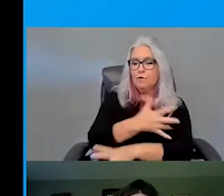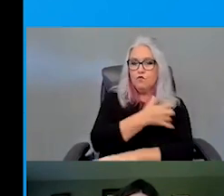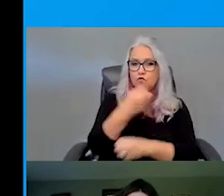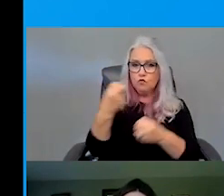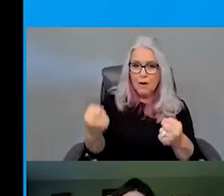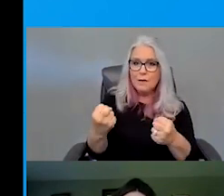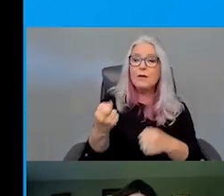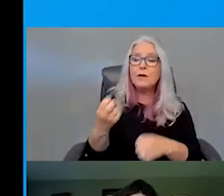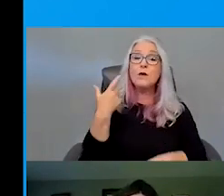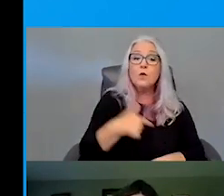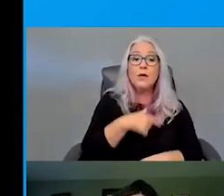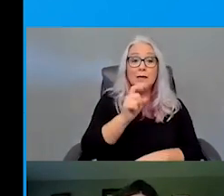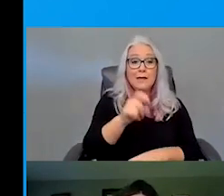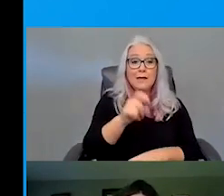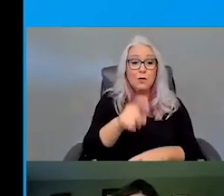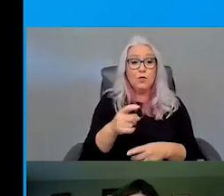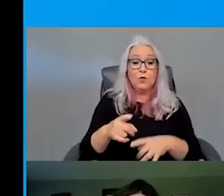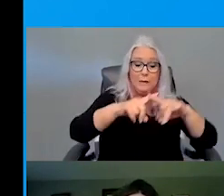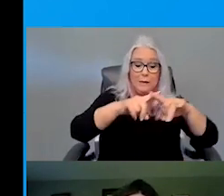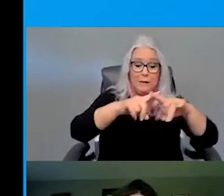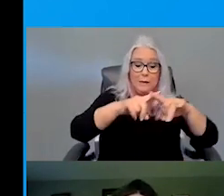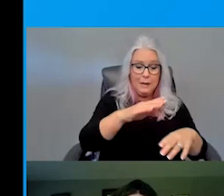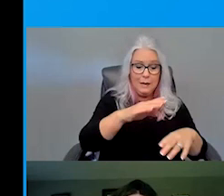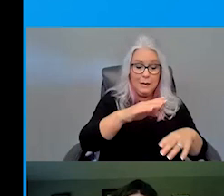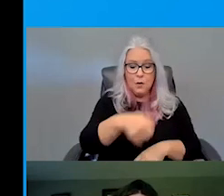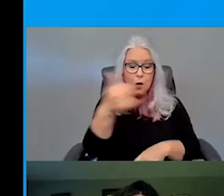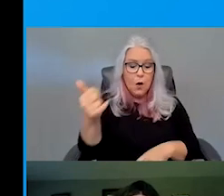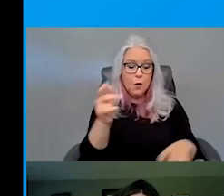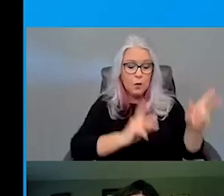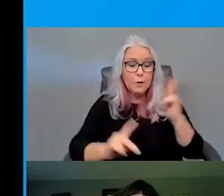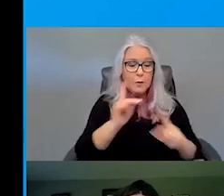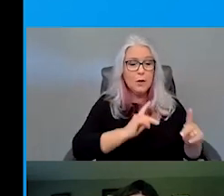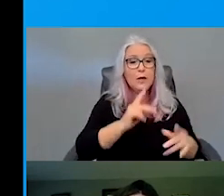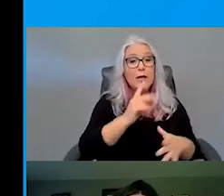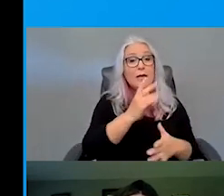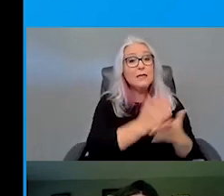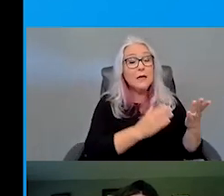depend upon assistance if not all of us and it's part of a